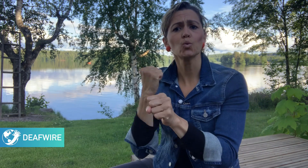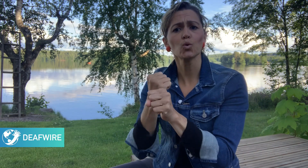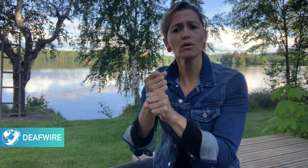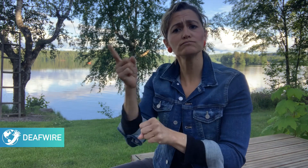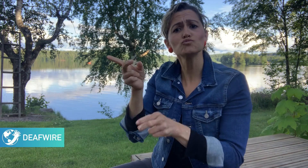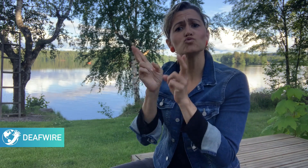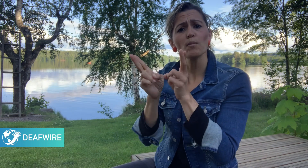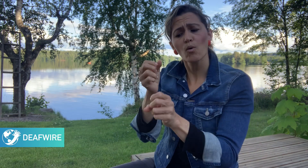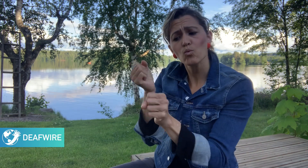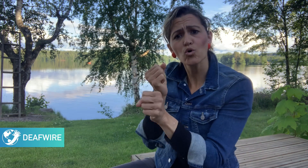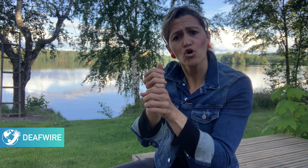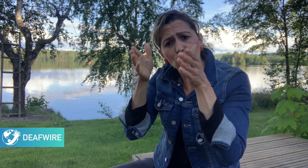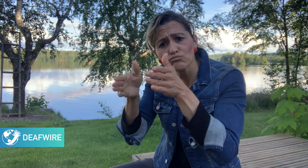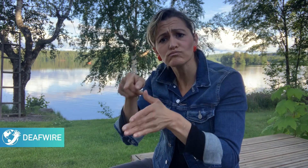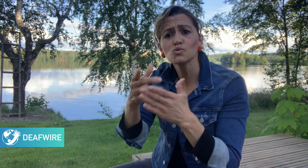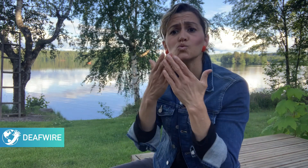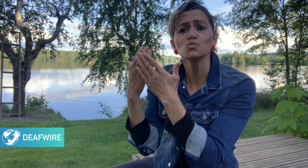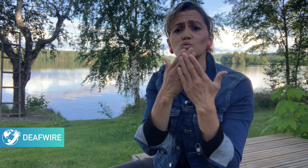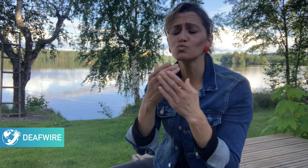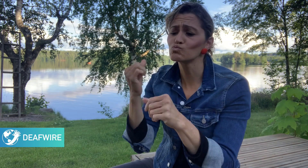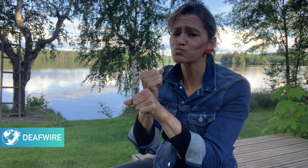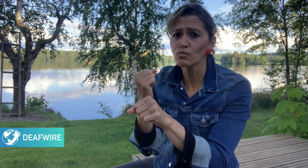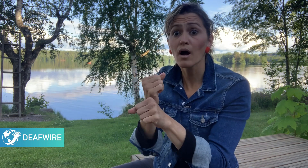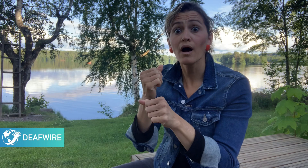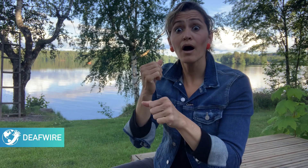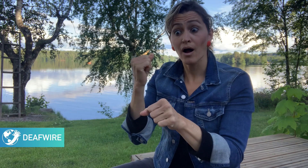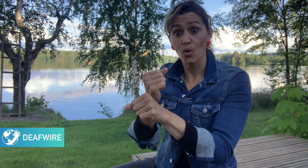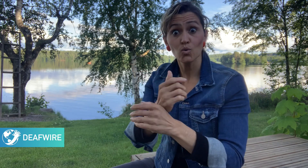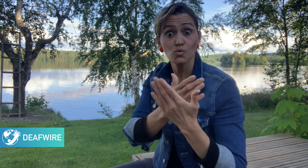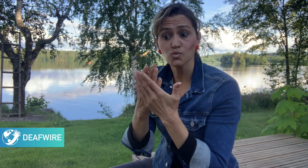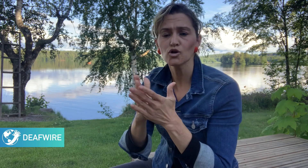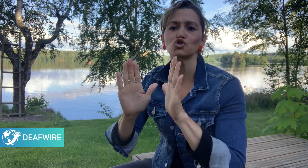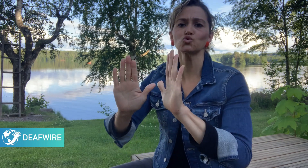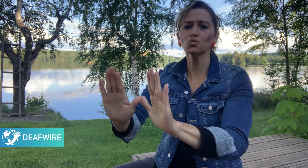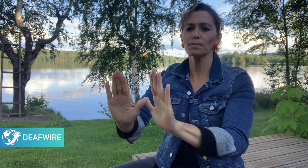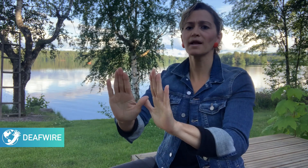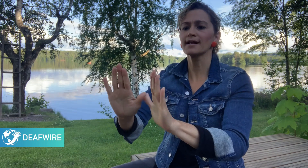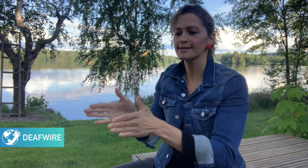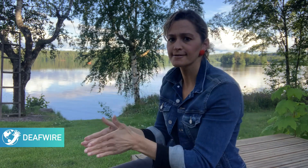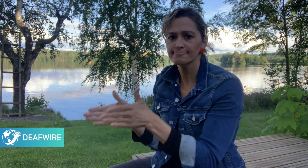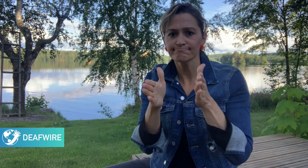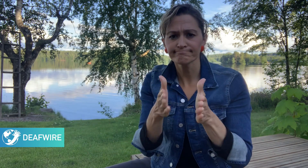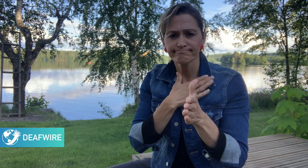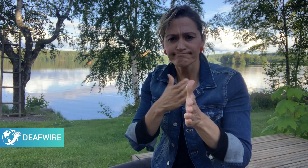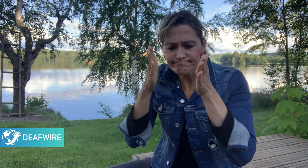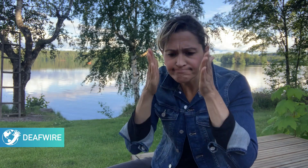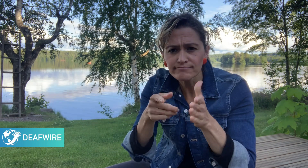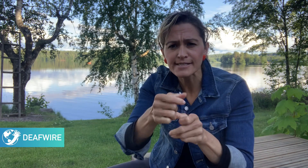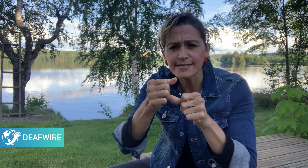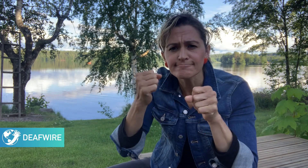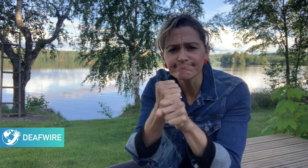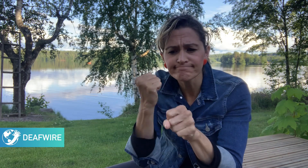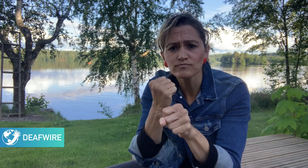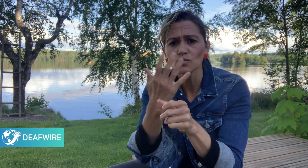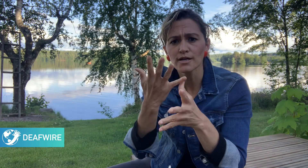work in schools to focus on creating accessible remote